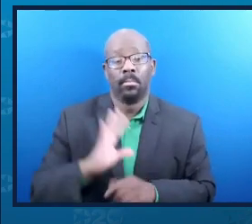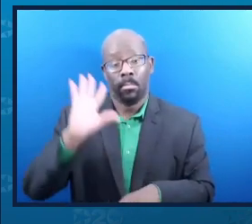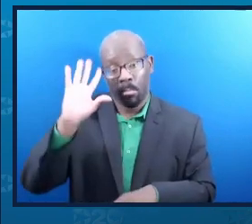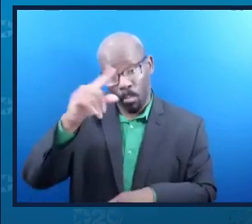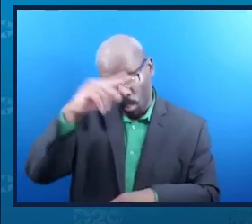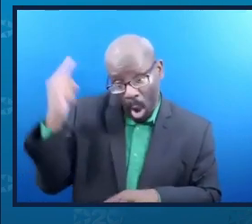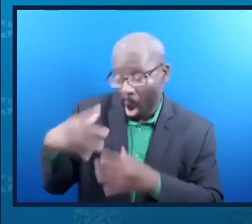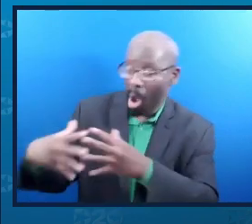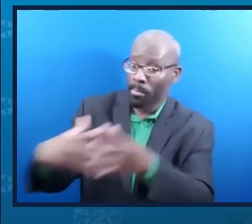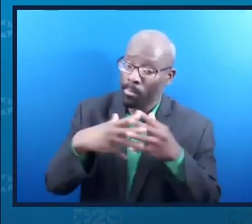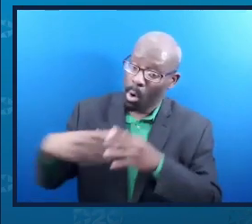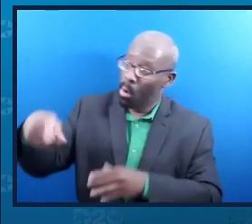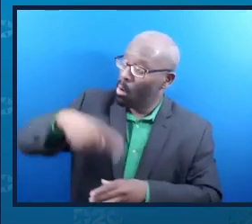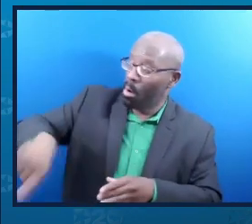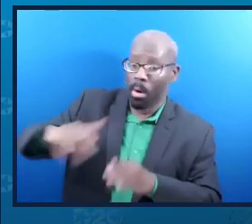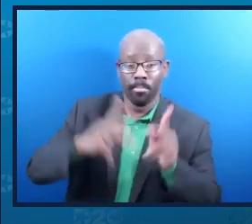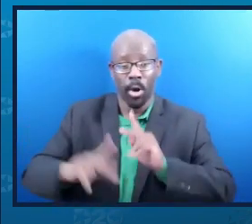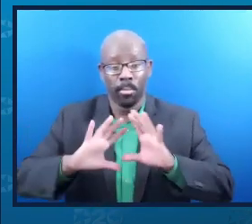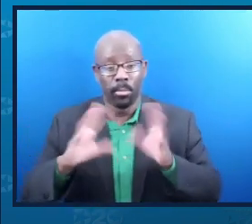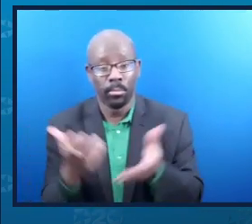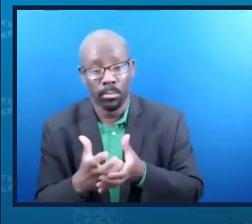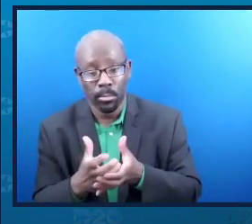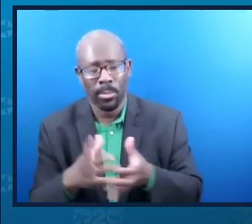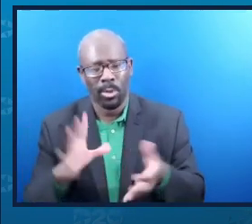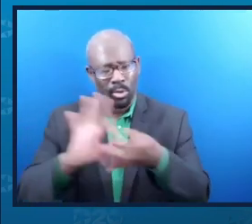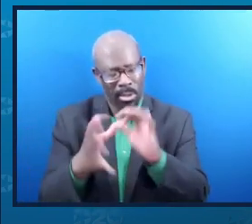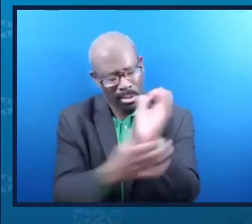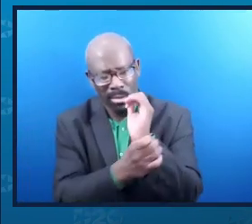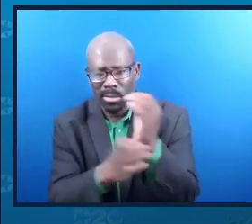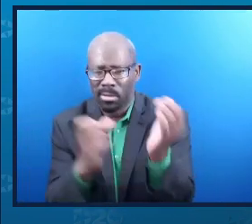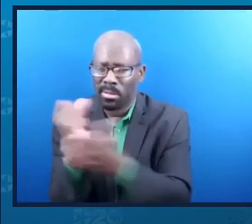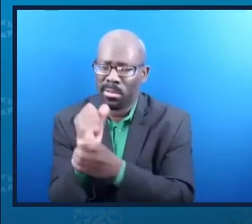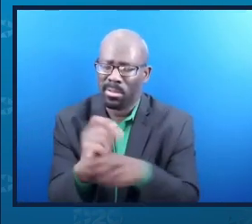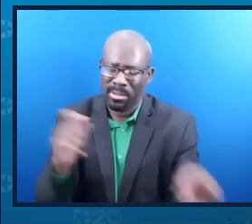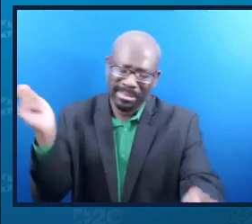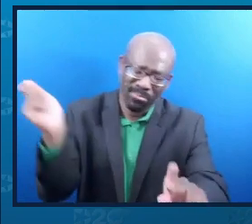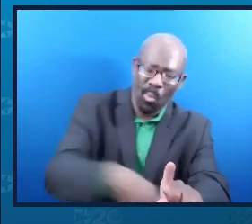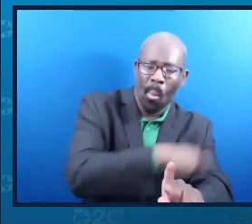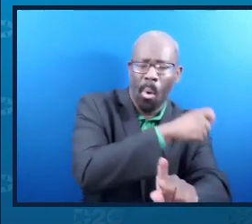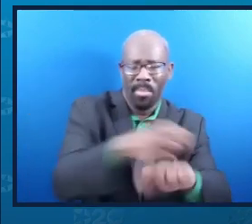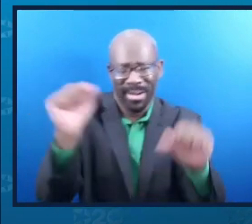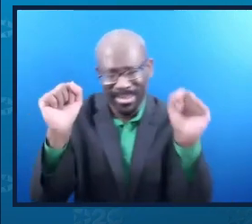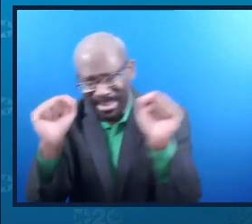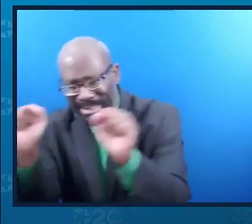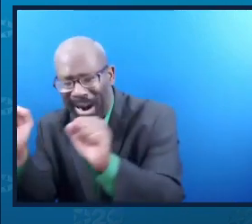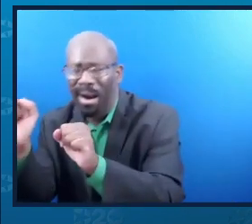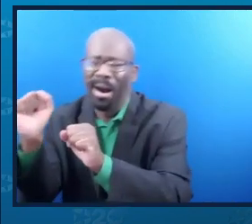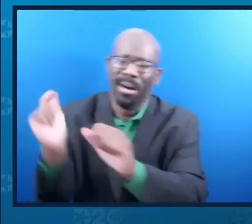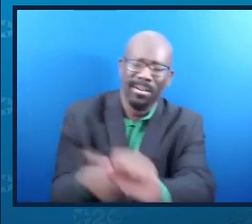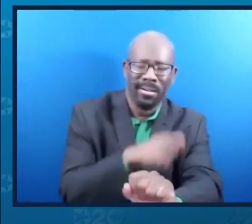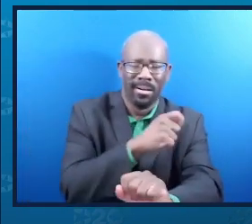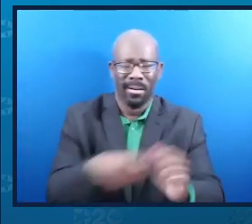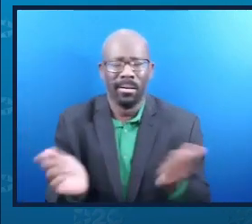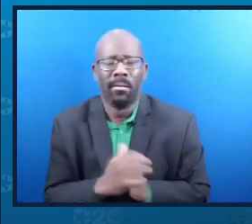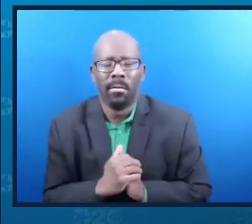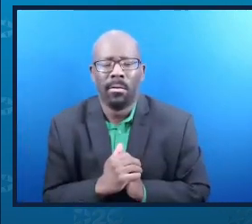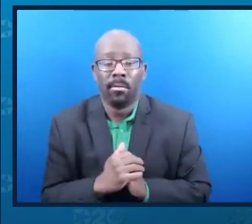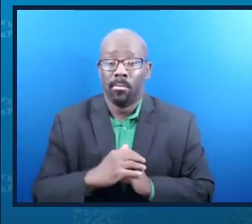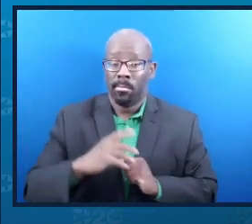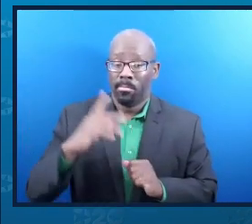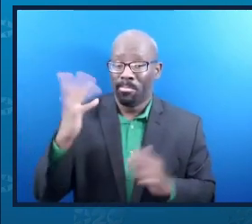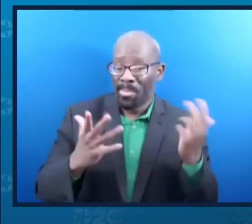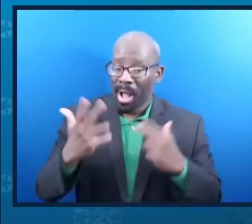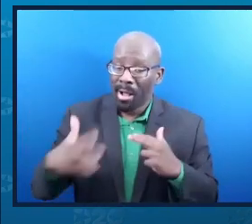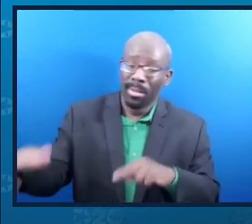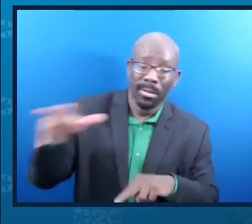WHIPPED AND HANGED, SPIT ON FOR